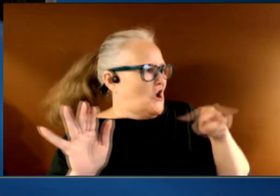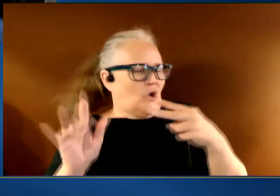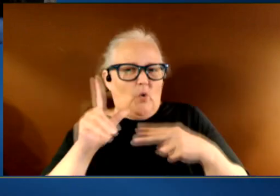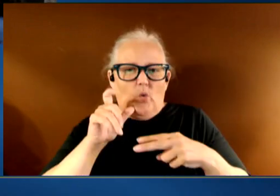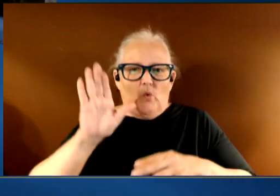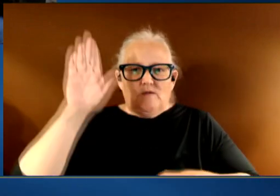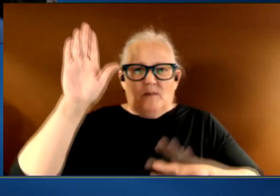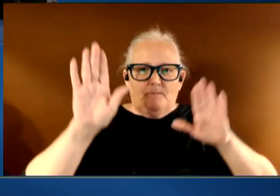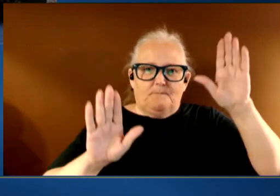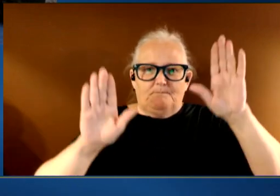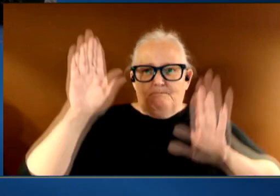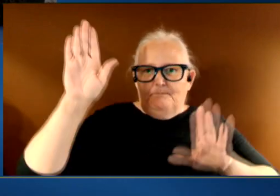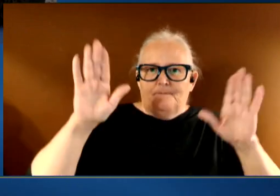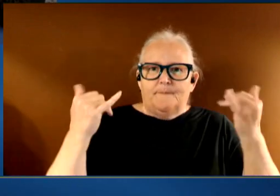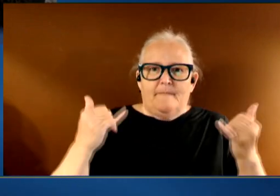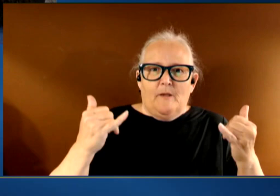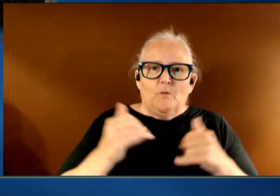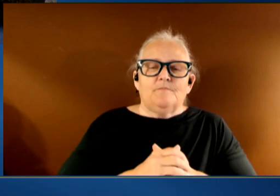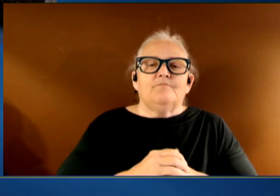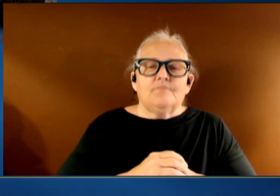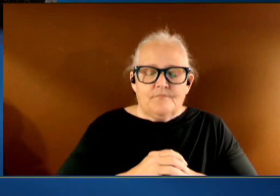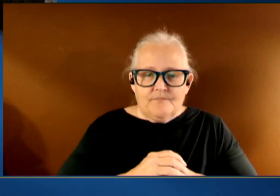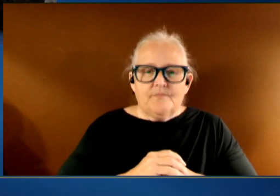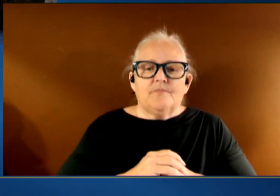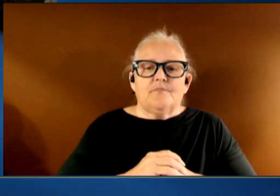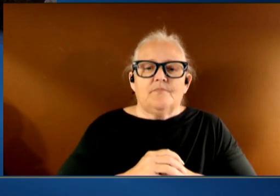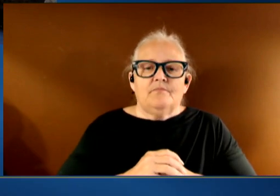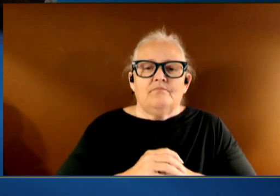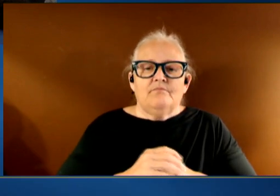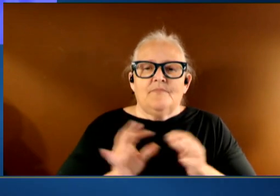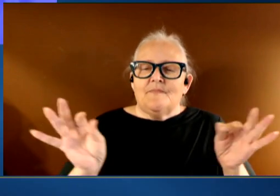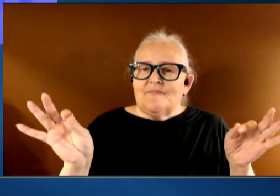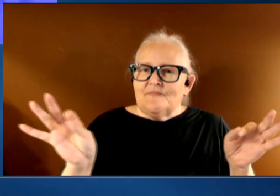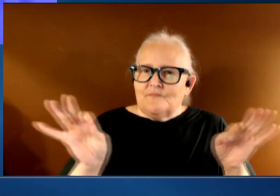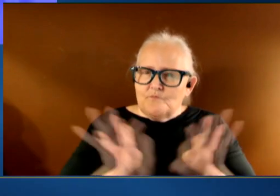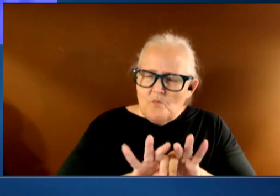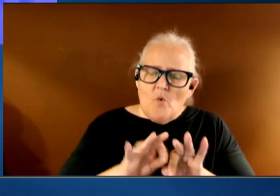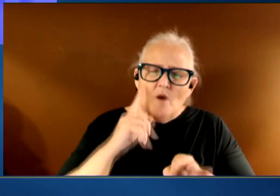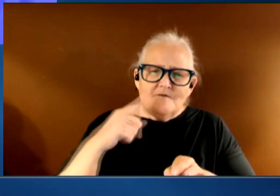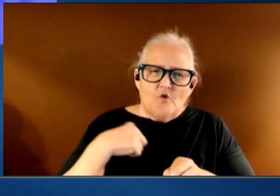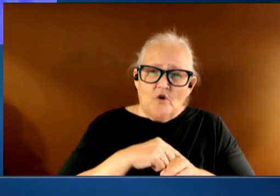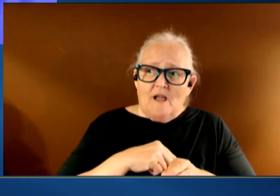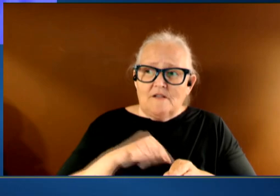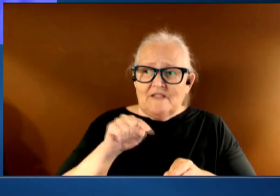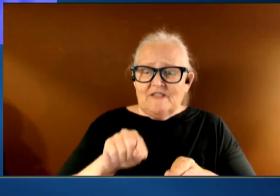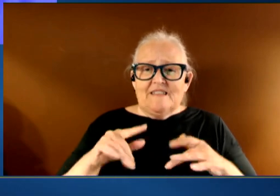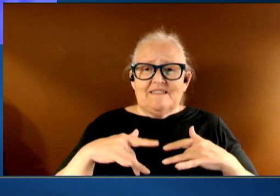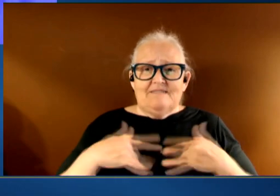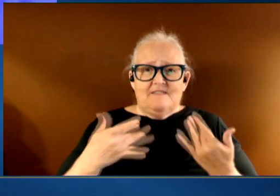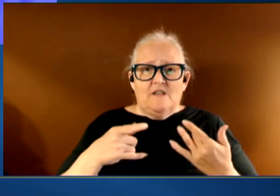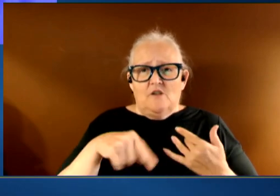right now. It's important, very important to us that this event feel safe, welcoming,